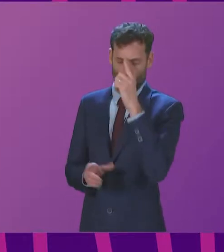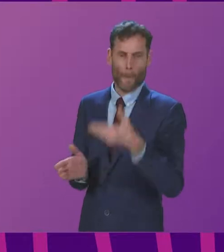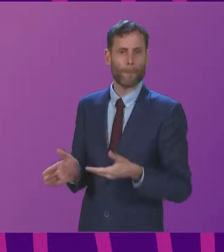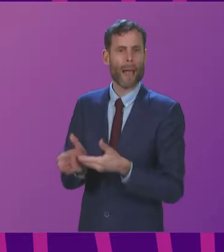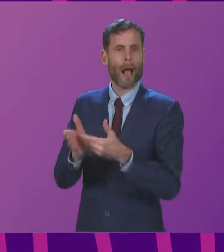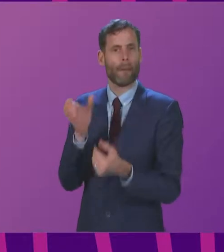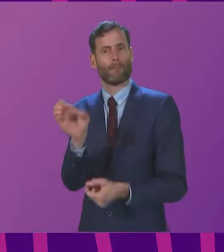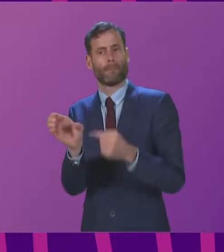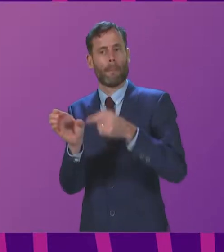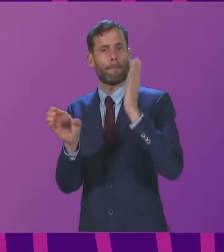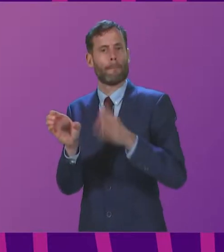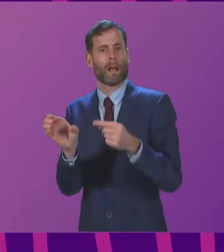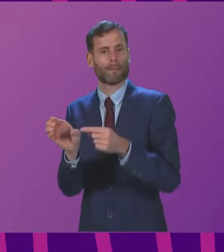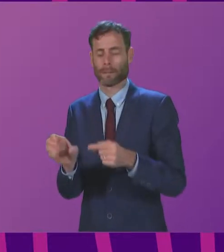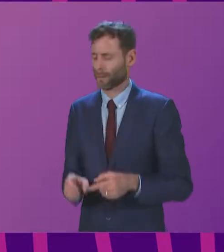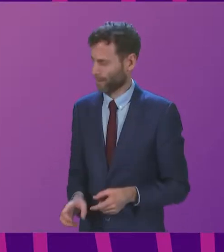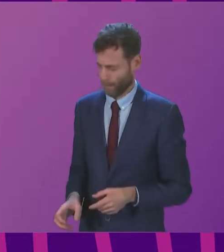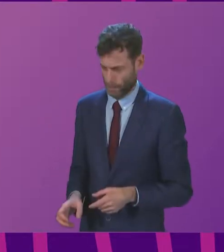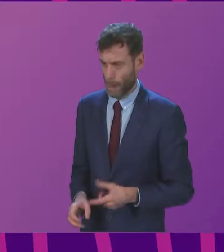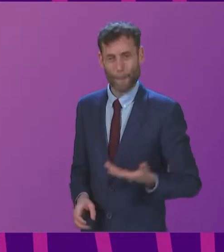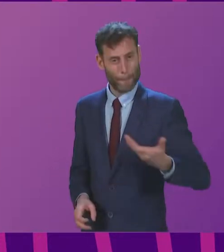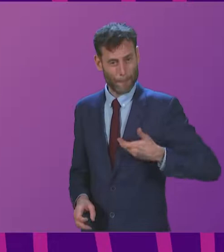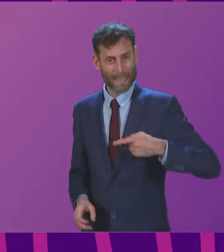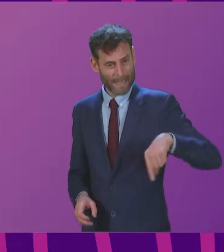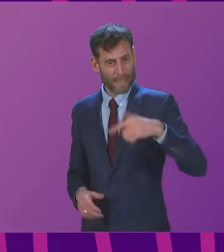Businesses are scunnered. Making them wait even longer to hear whether they will be